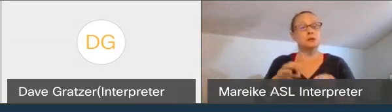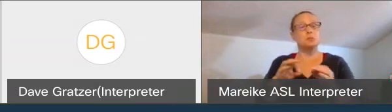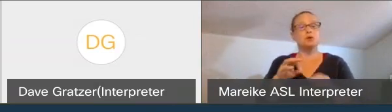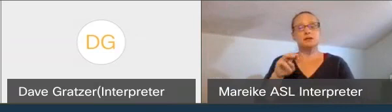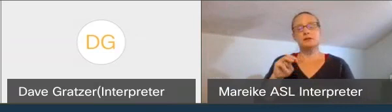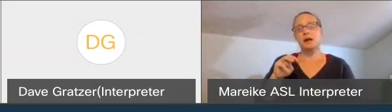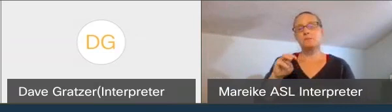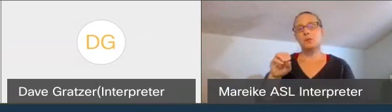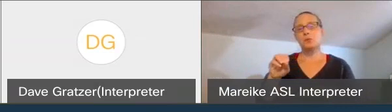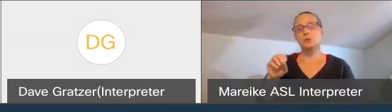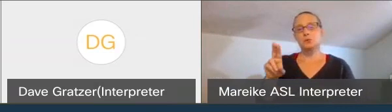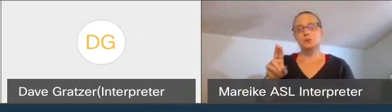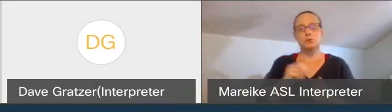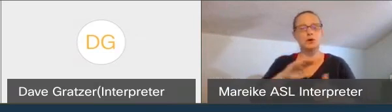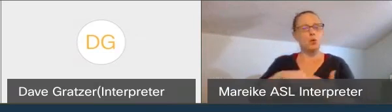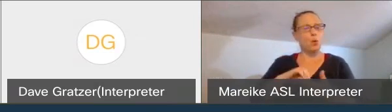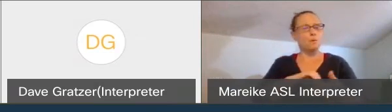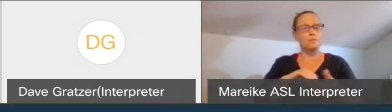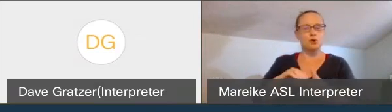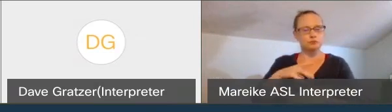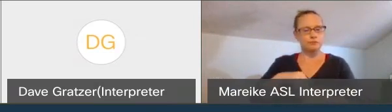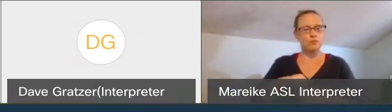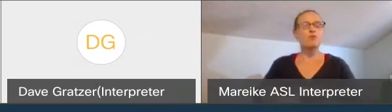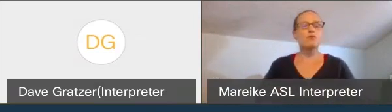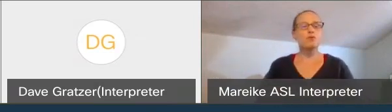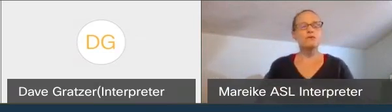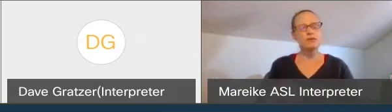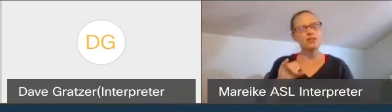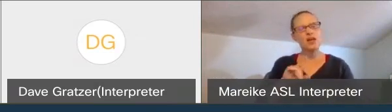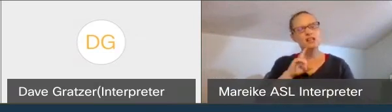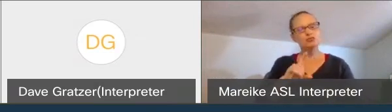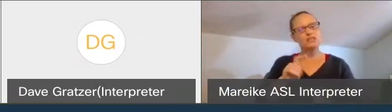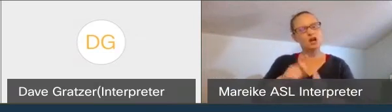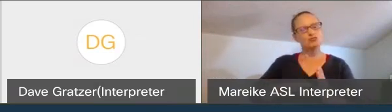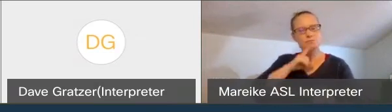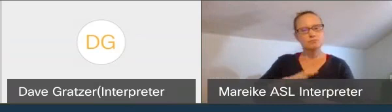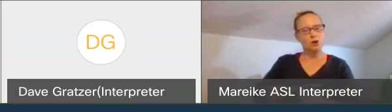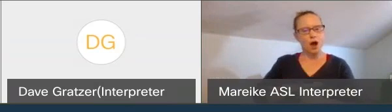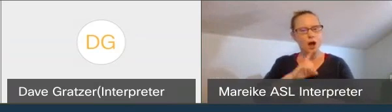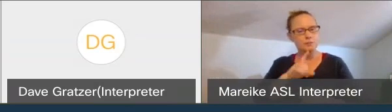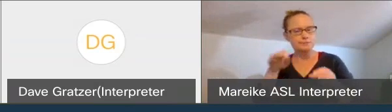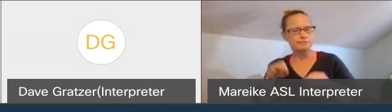of understanding with all partners involved. And--and that's essentially a written promise defining what an organization is willing to provide